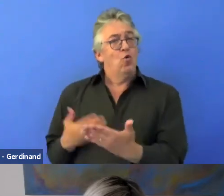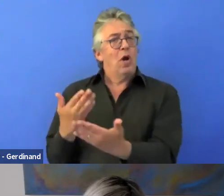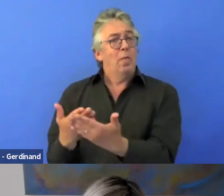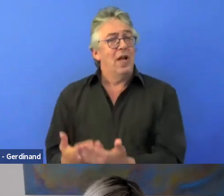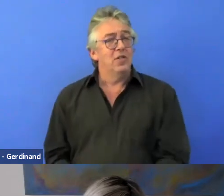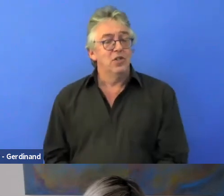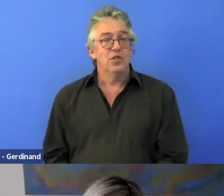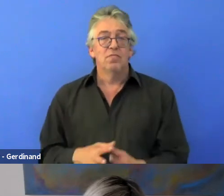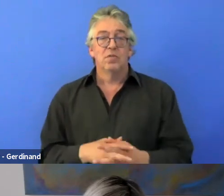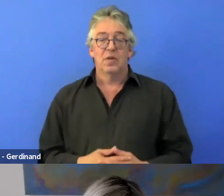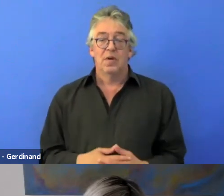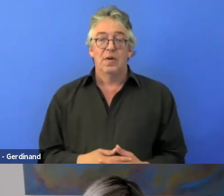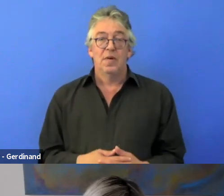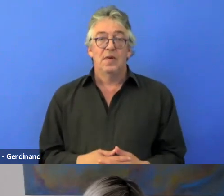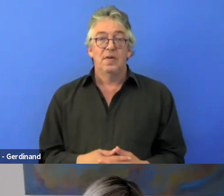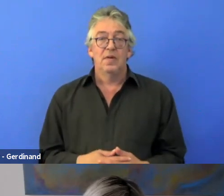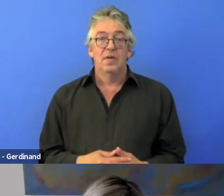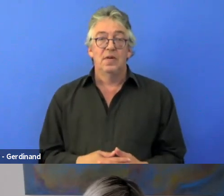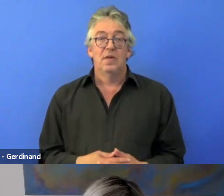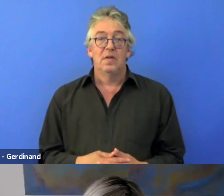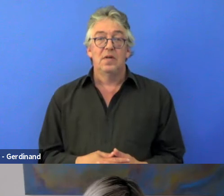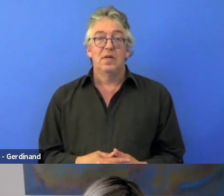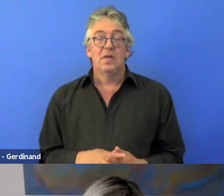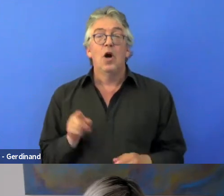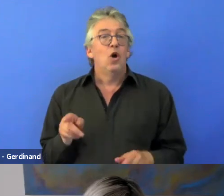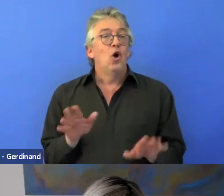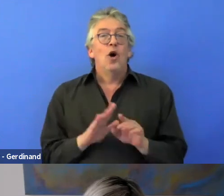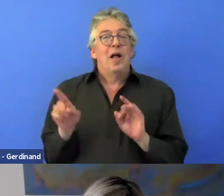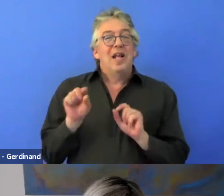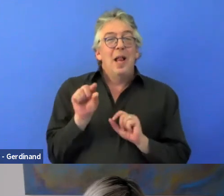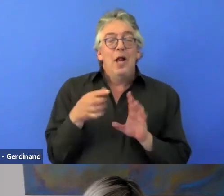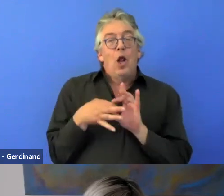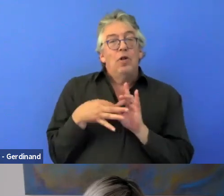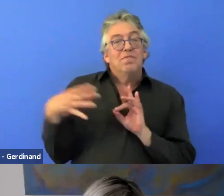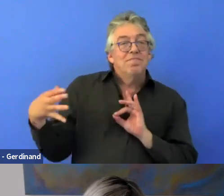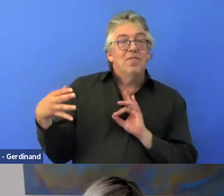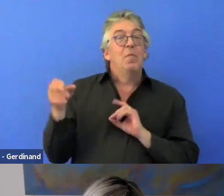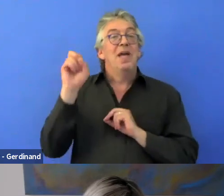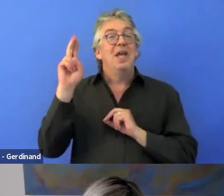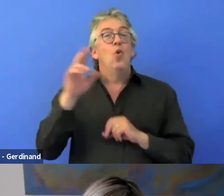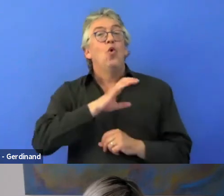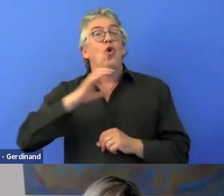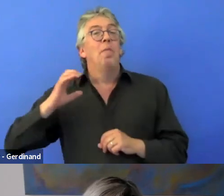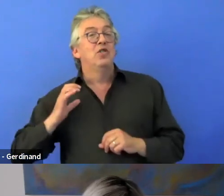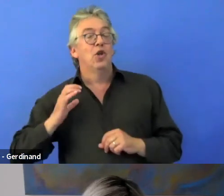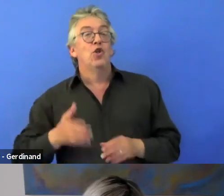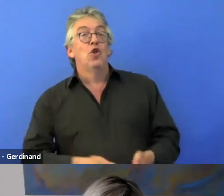This is not something that relates to the request of the Commission if I understand the question correctly.